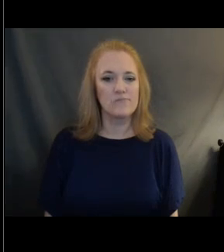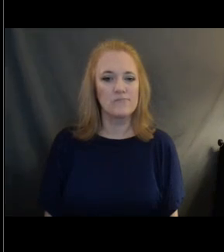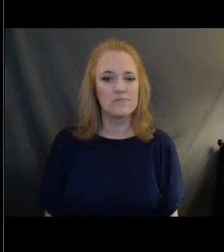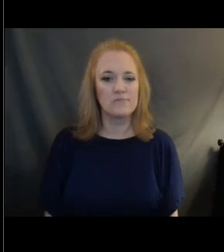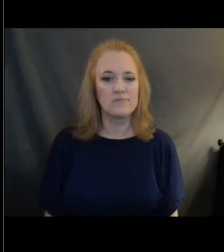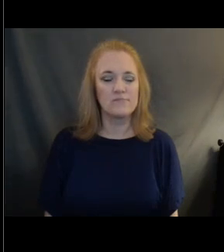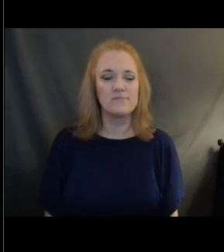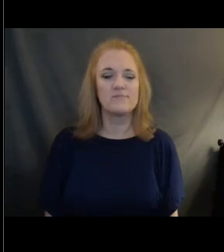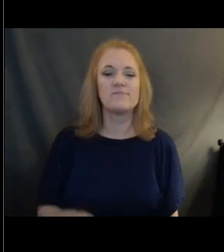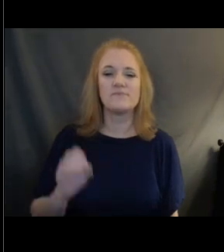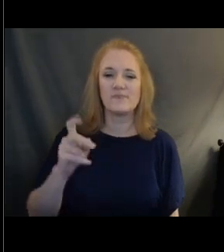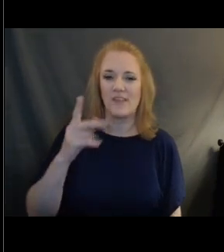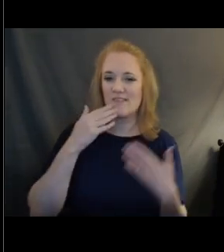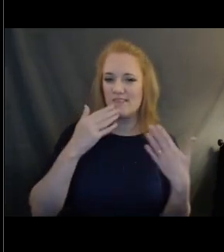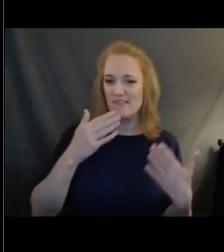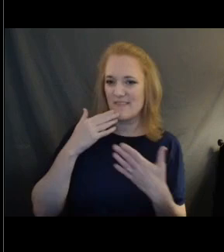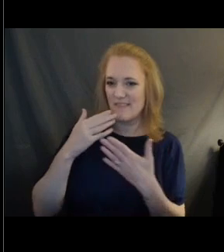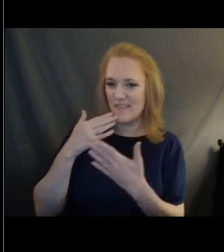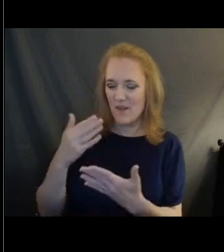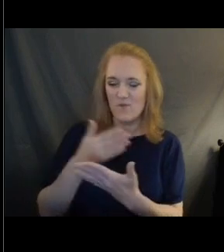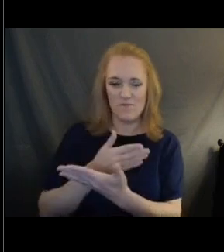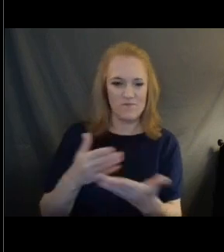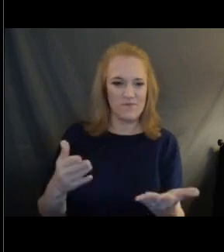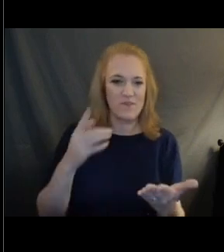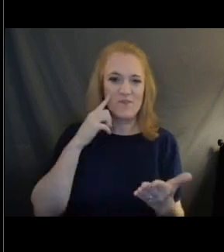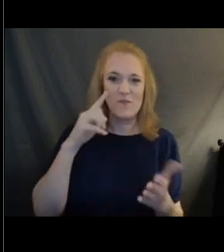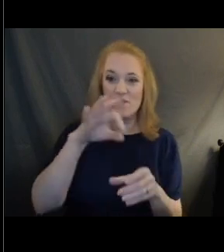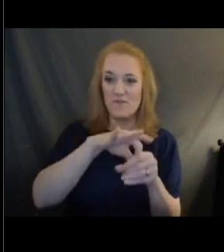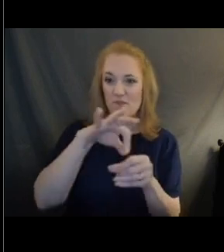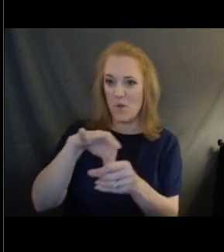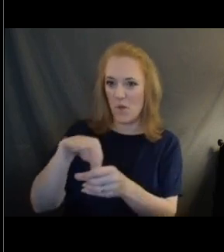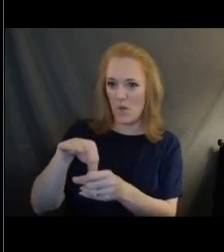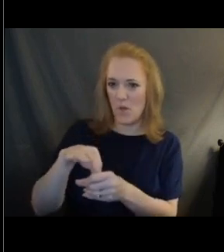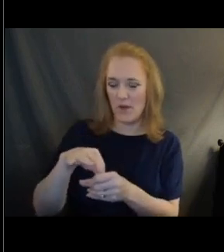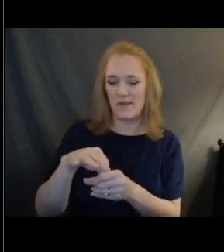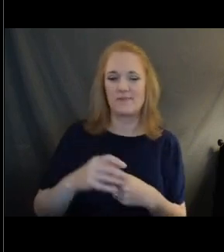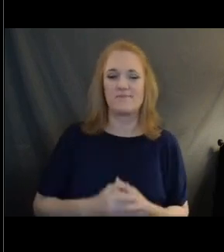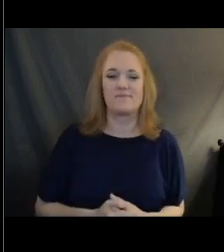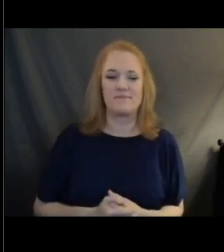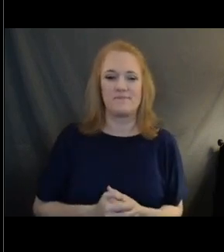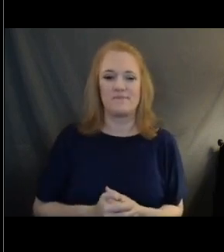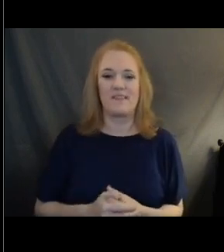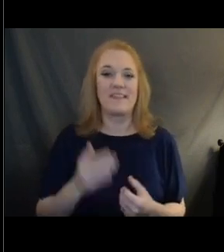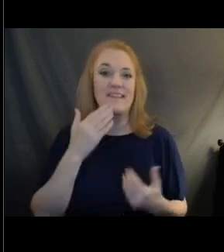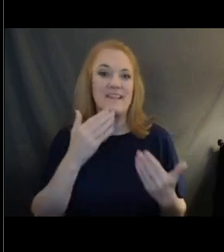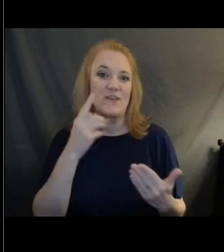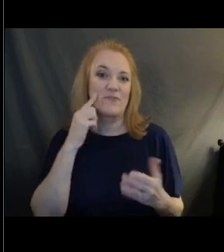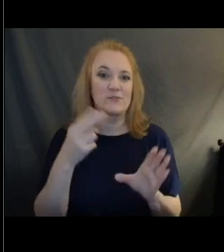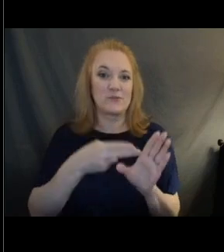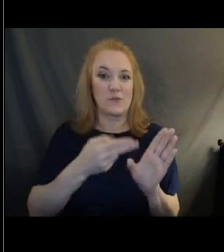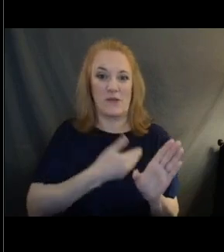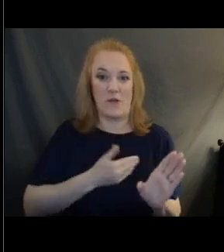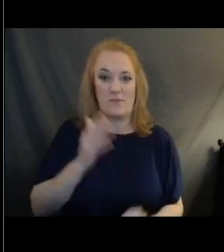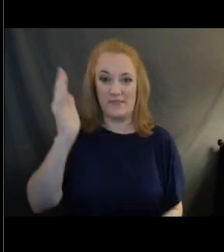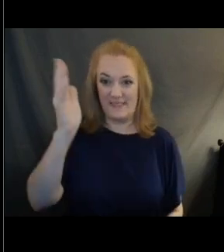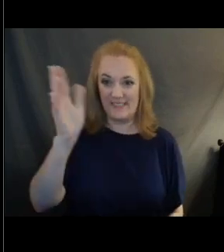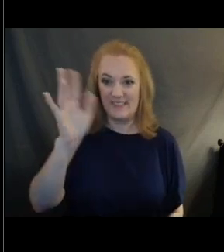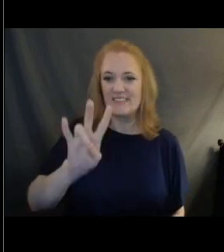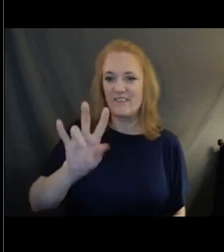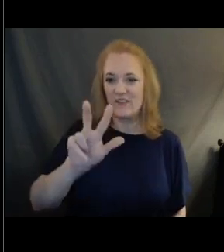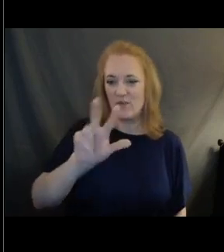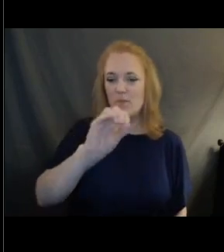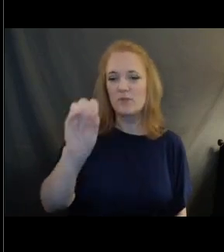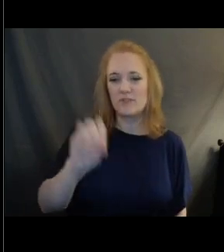Okay thanks everyone for participating in our webinar. Well 73% of you said "heat."